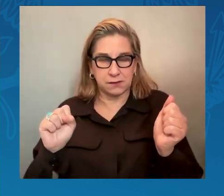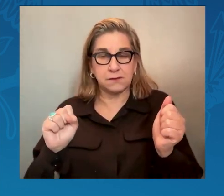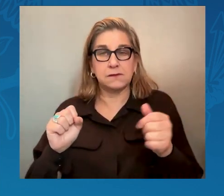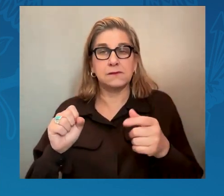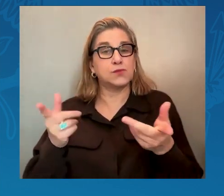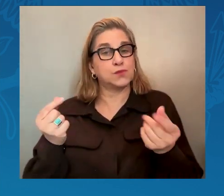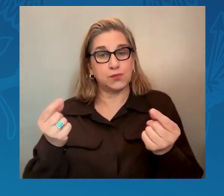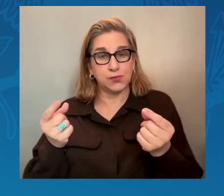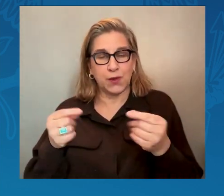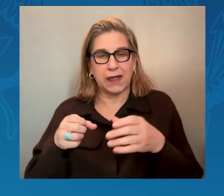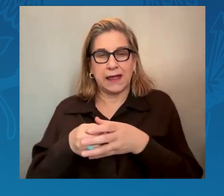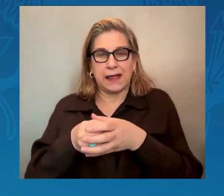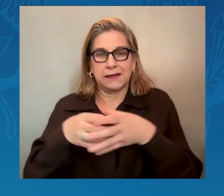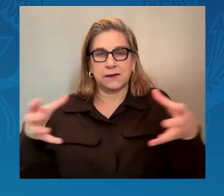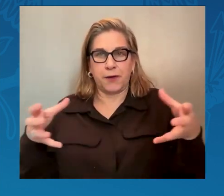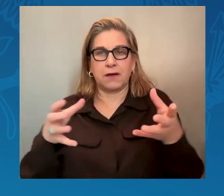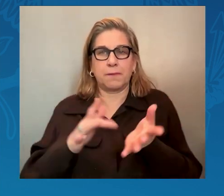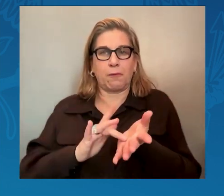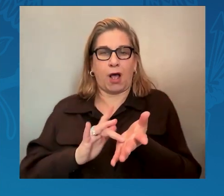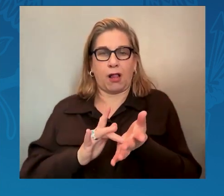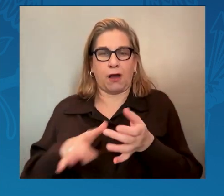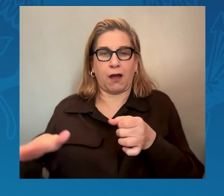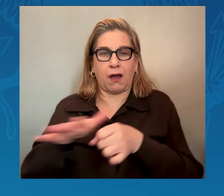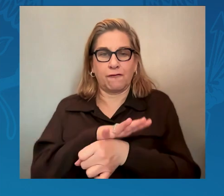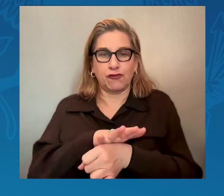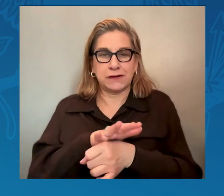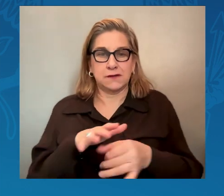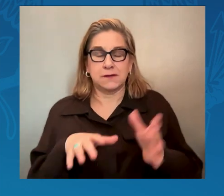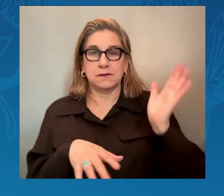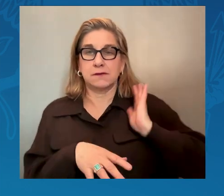which is two months postpartum to 12 months postpartum.